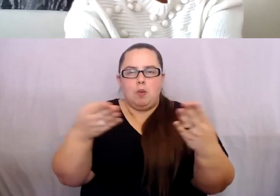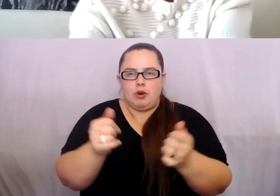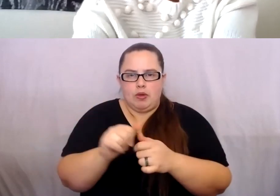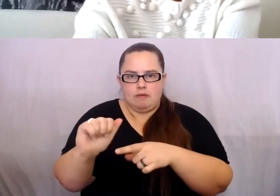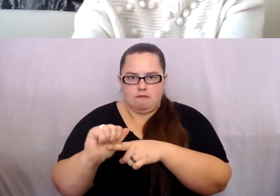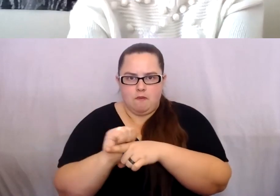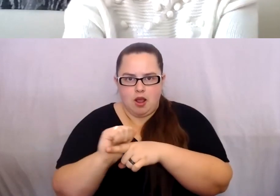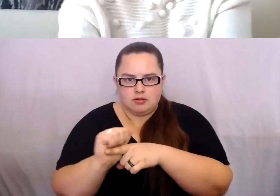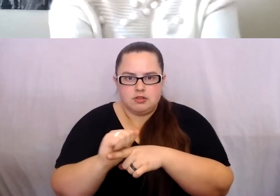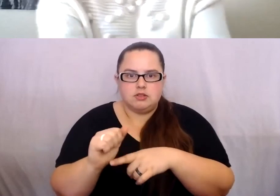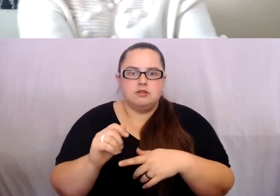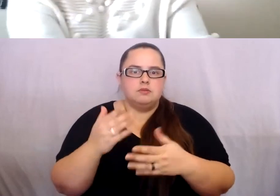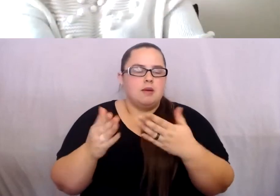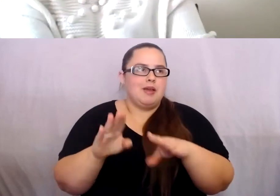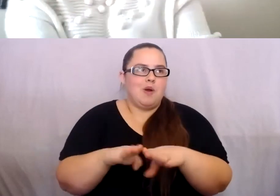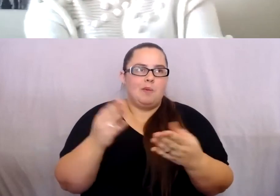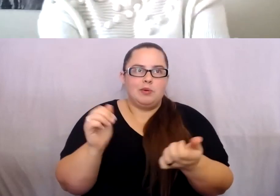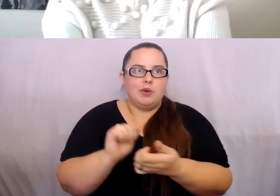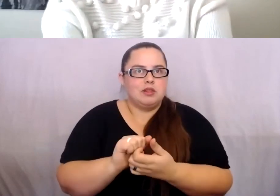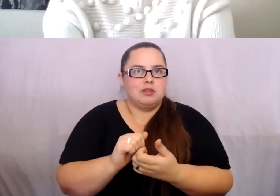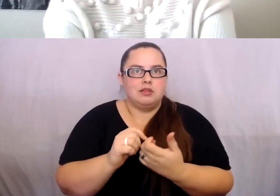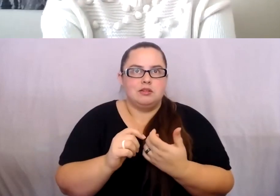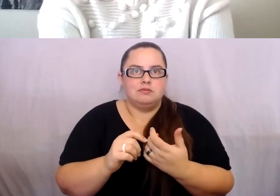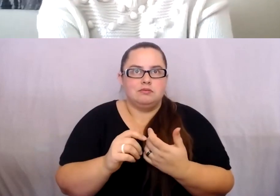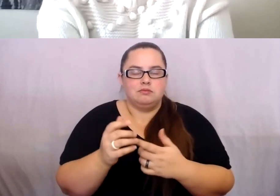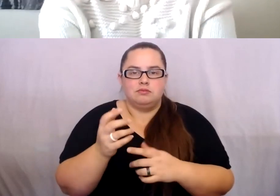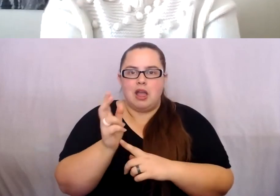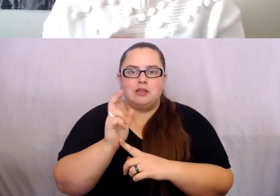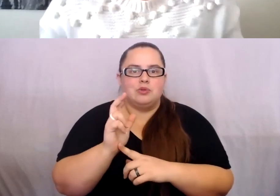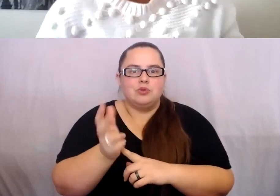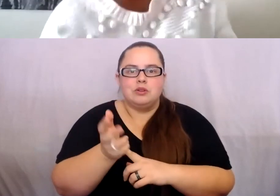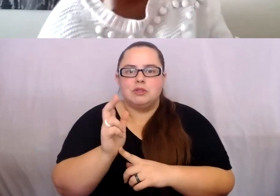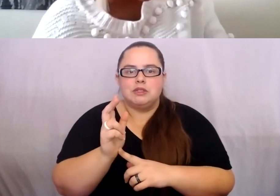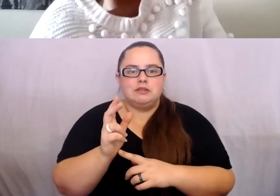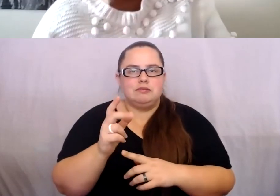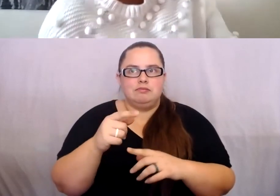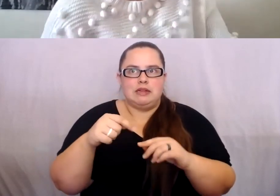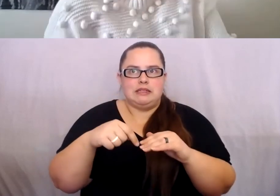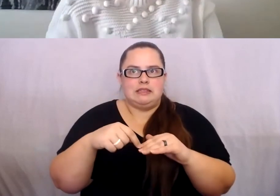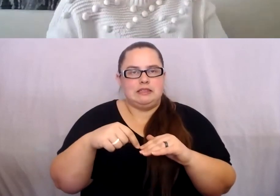if it's a three minute deep breathing exercise or you pull up a YouTube video and say, Hey, let's start with this, it's going to be a long day.